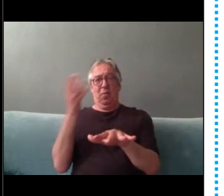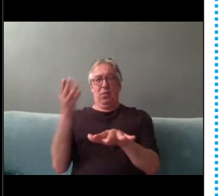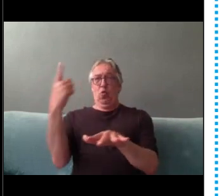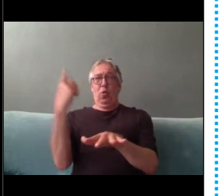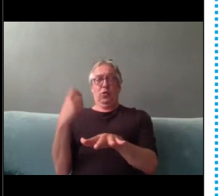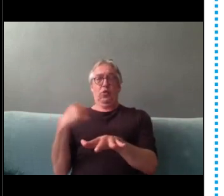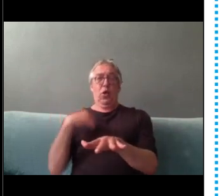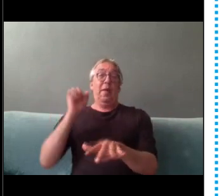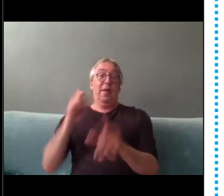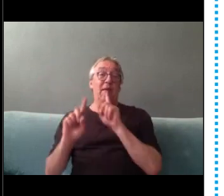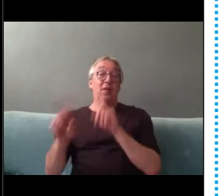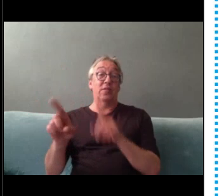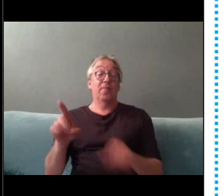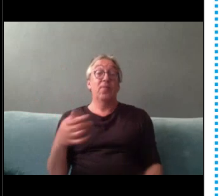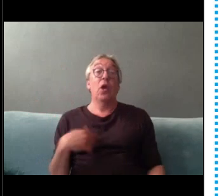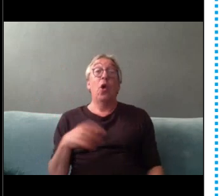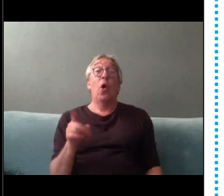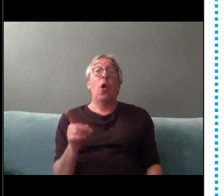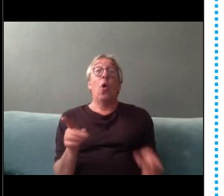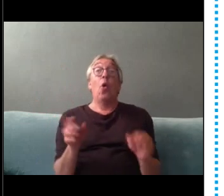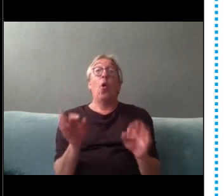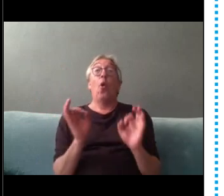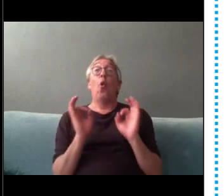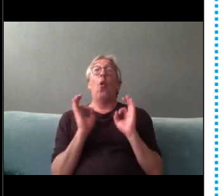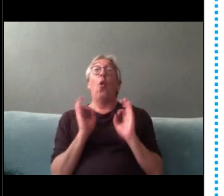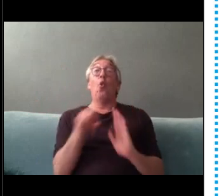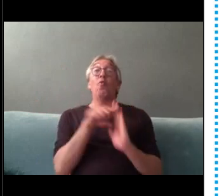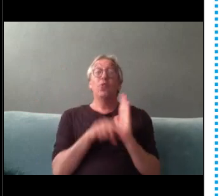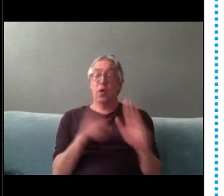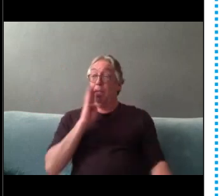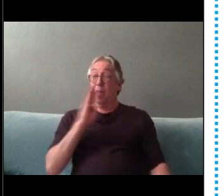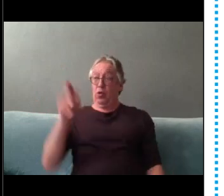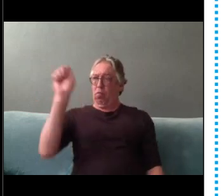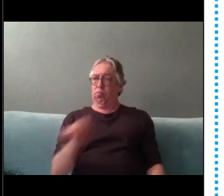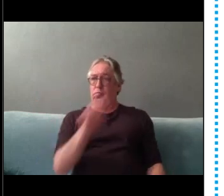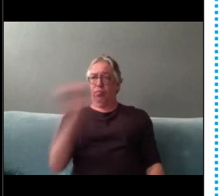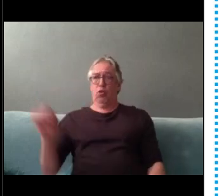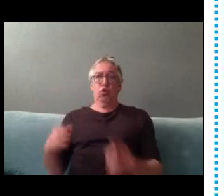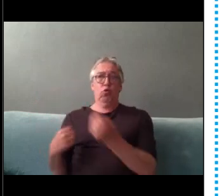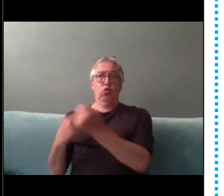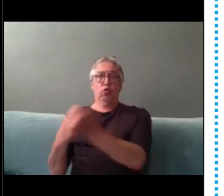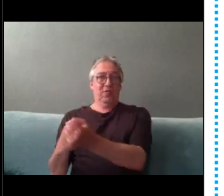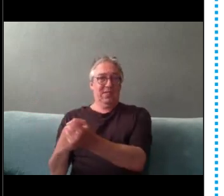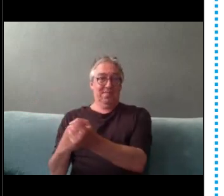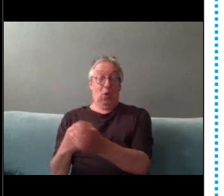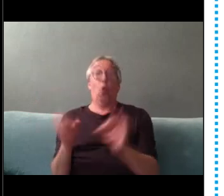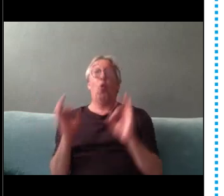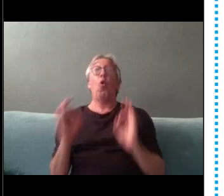Officially they cannot go against this regulation. There are a lot of things happening at the moment